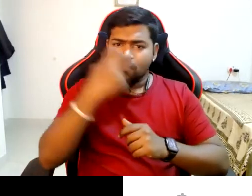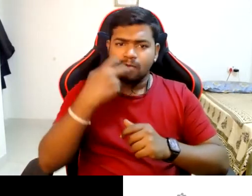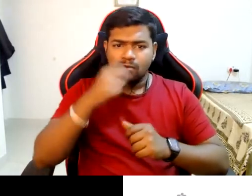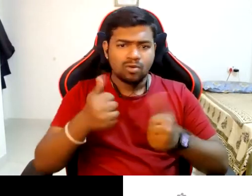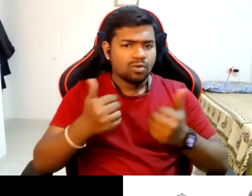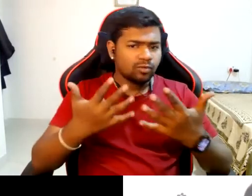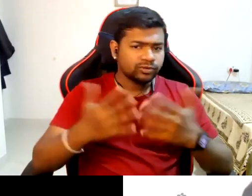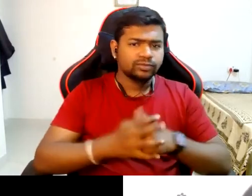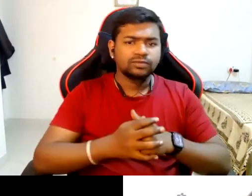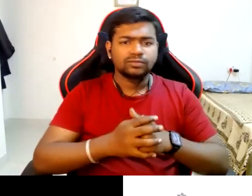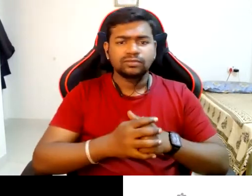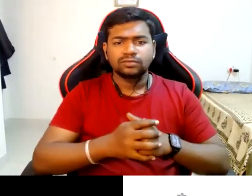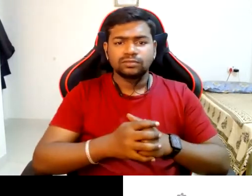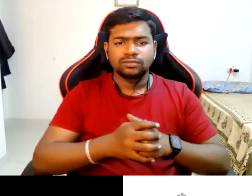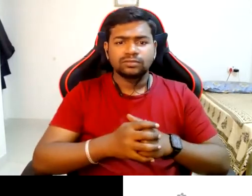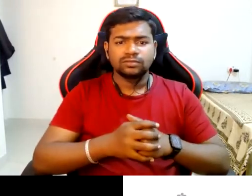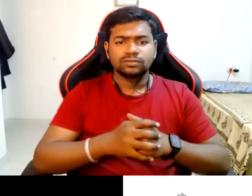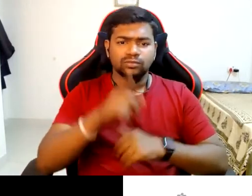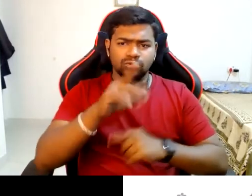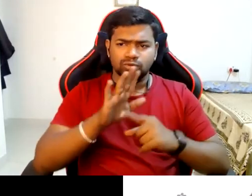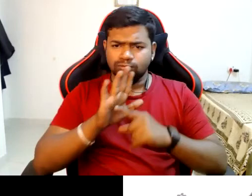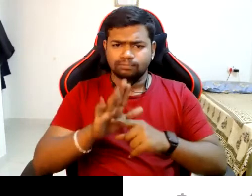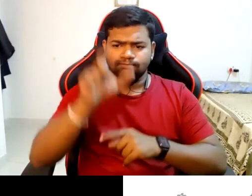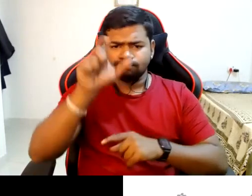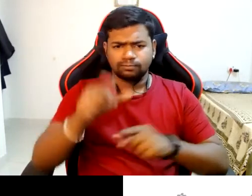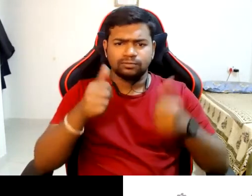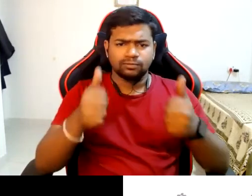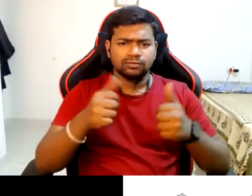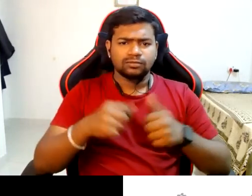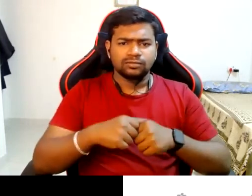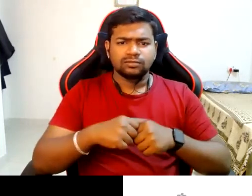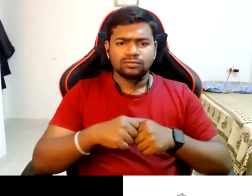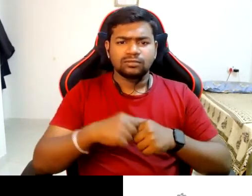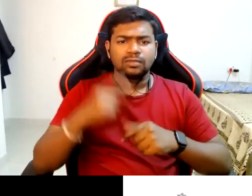You have you show a lot of promise but everyone has always had if and but.